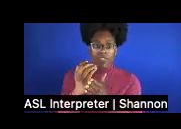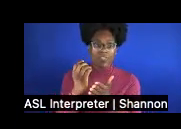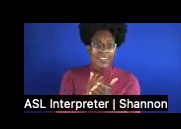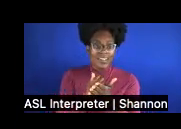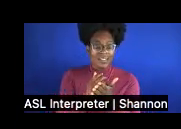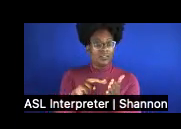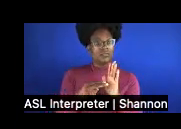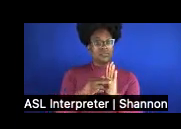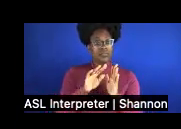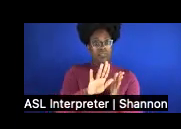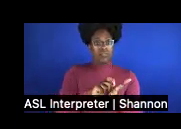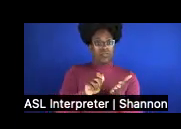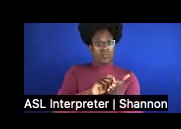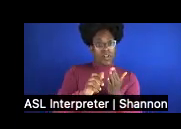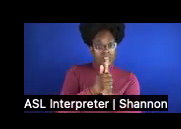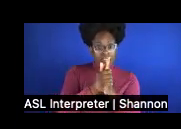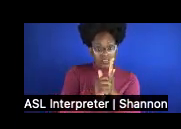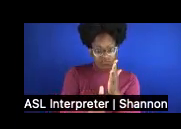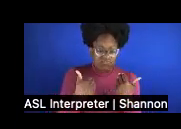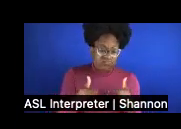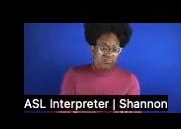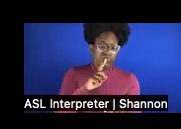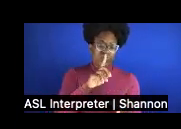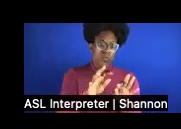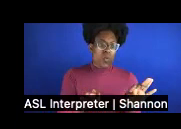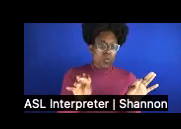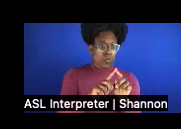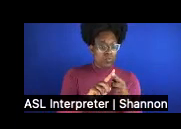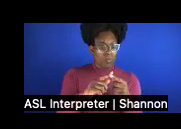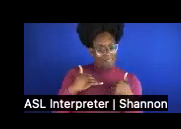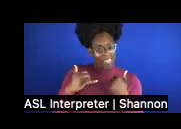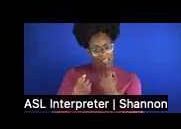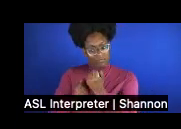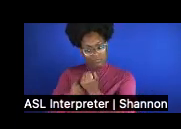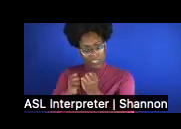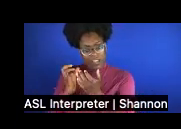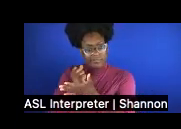writing skills was really essential. And it just provided another resource for students.